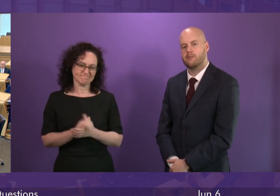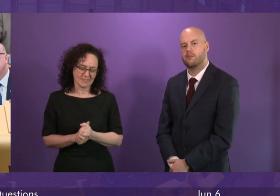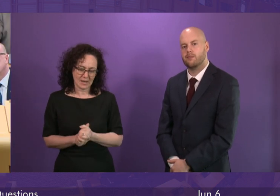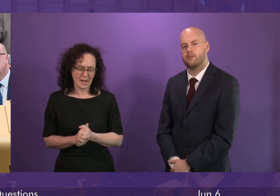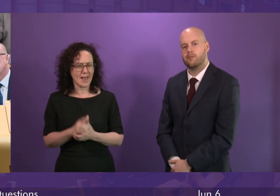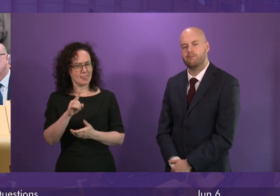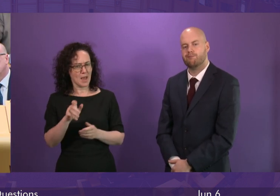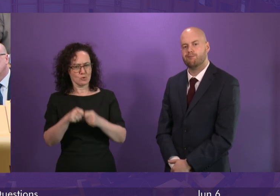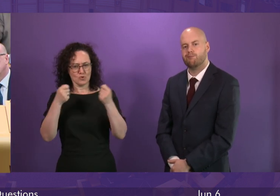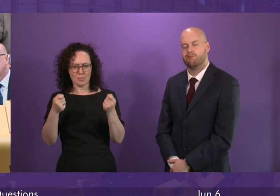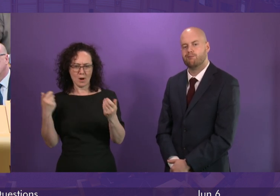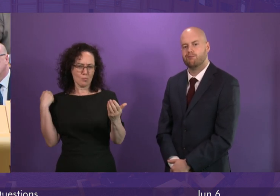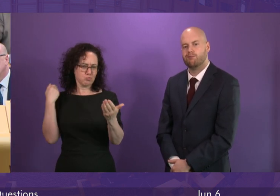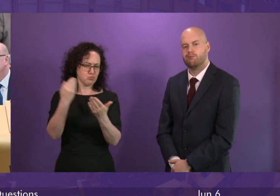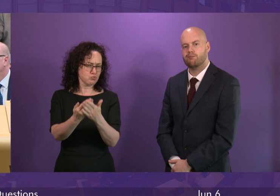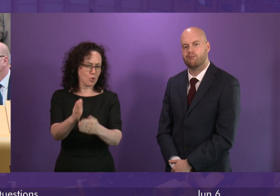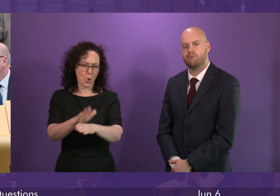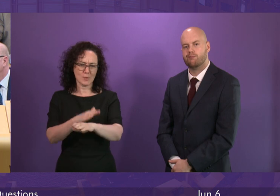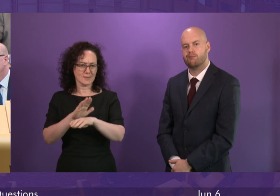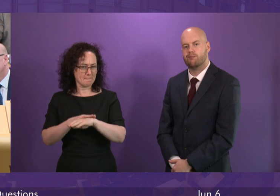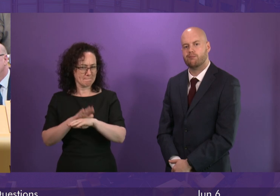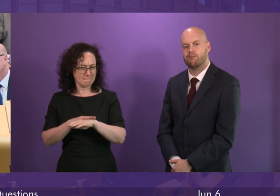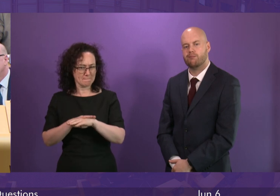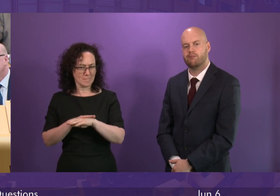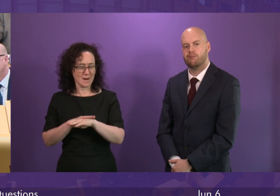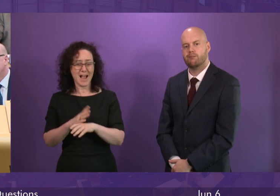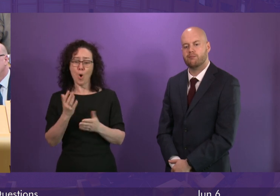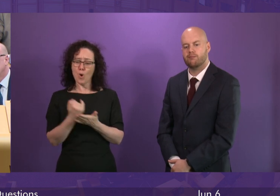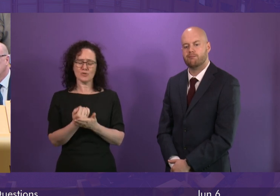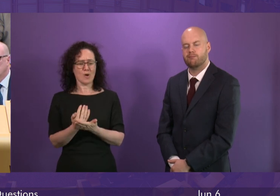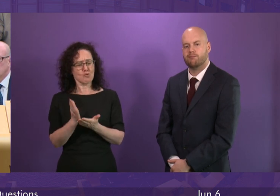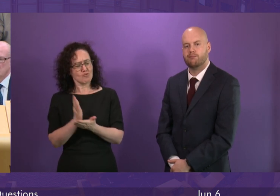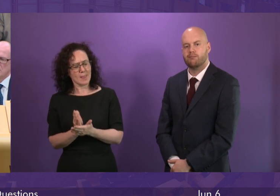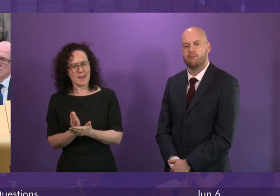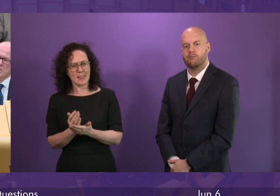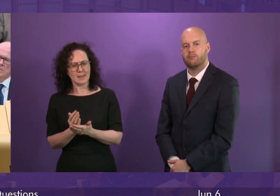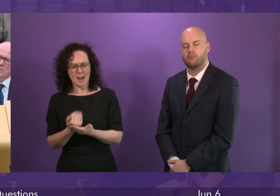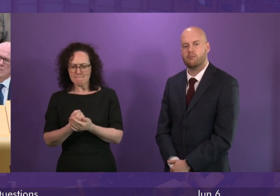distinguished history and is part of the firmament of local newspapers that faithfully report